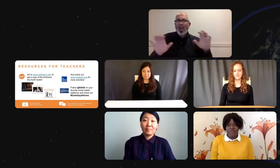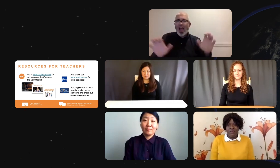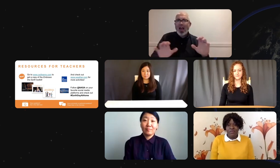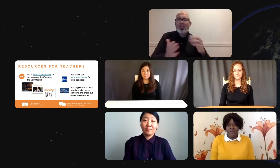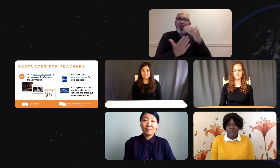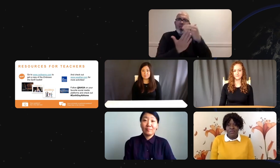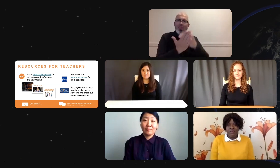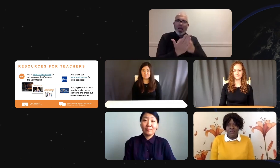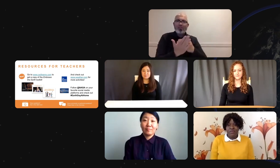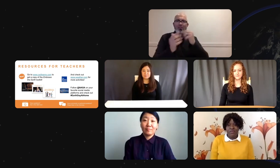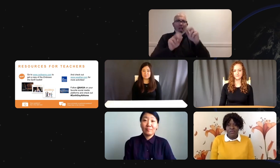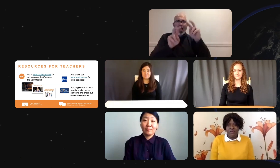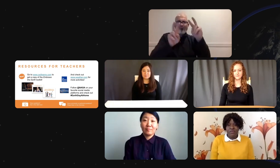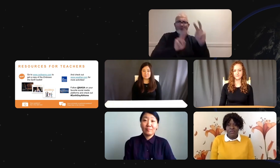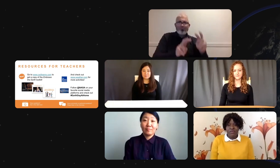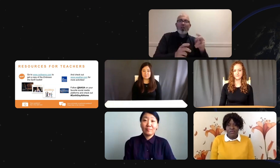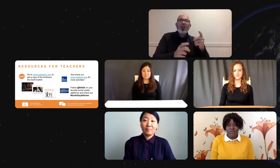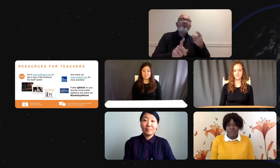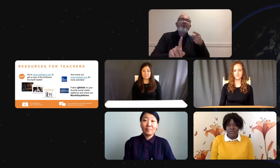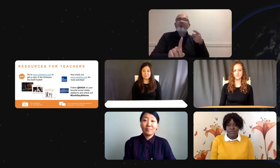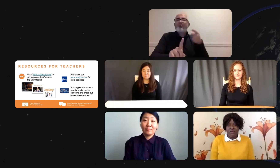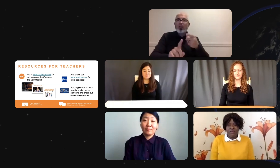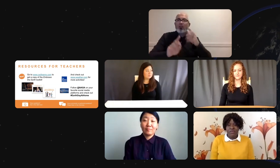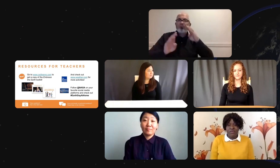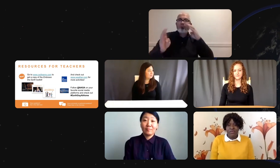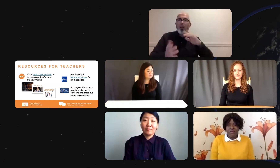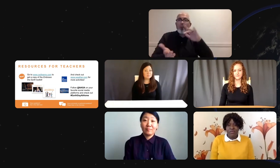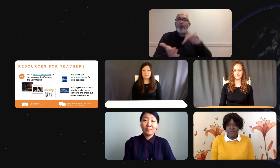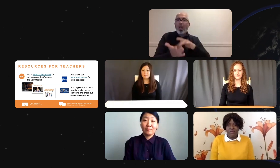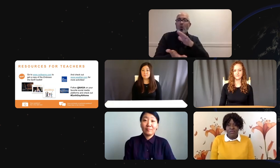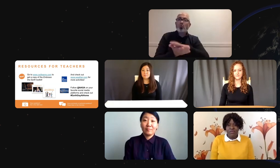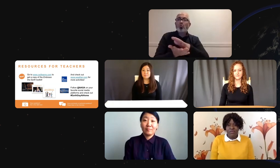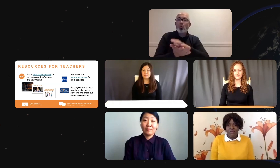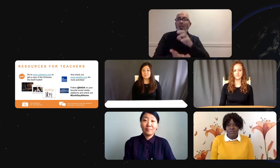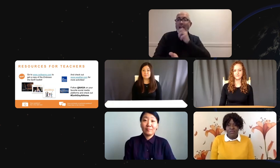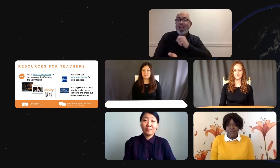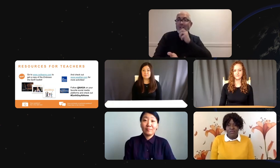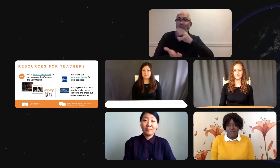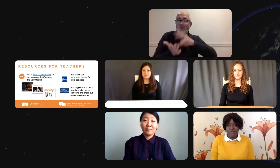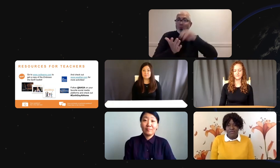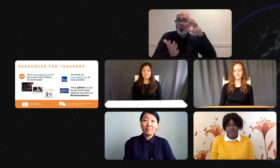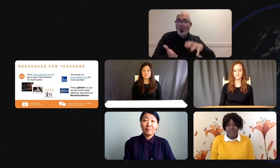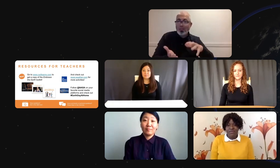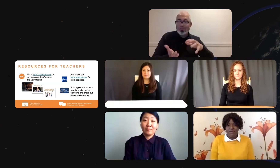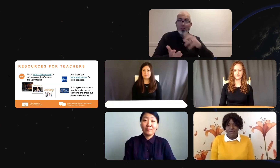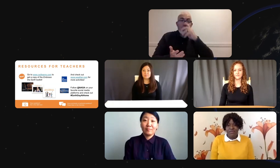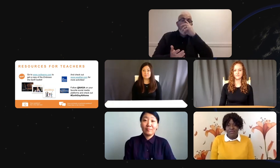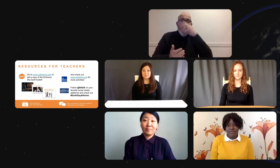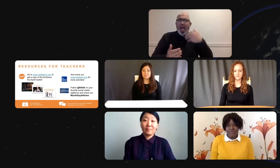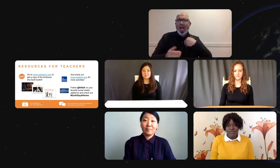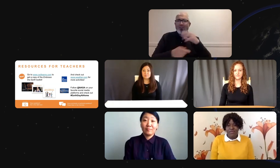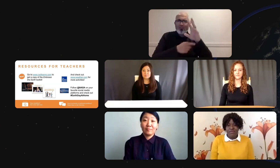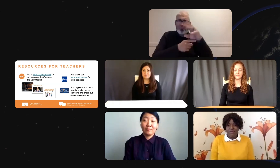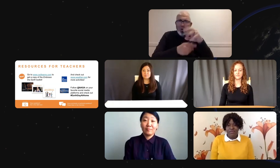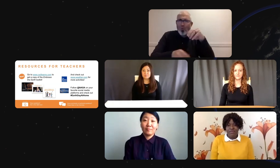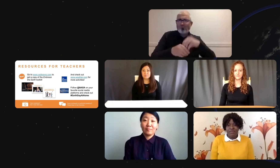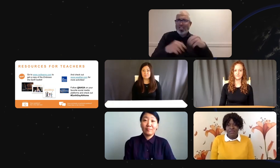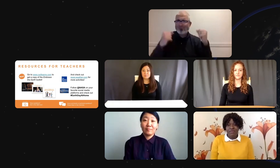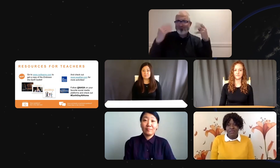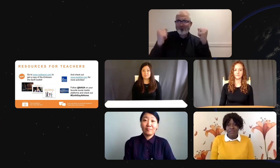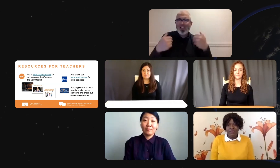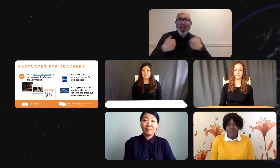There are 5 days of activities for middle school students.